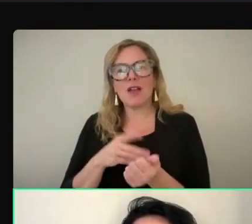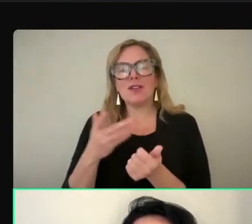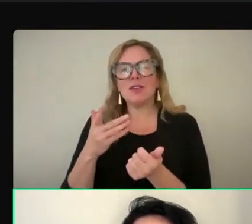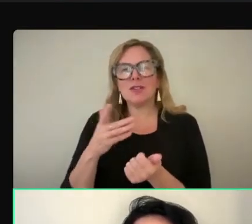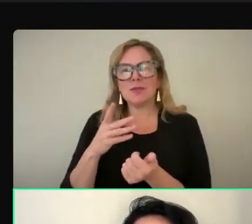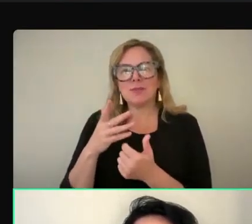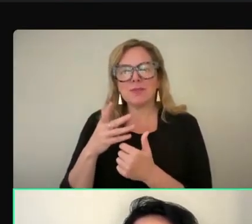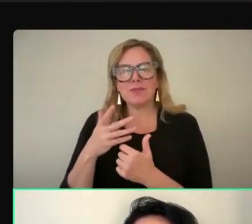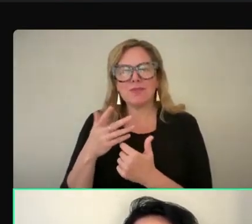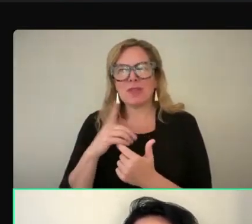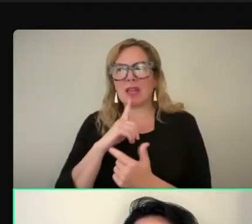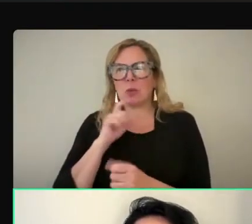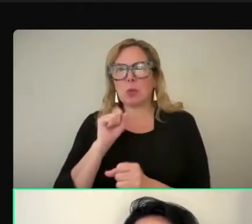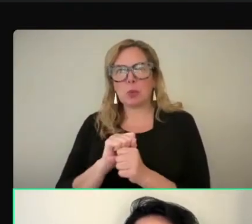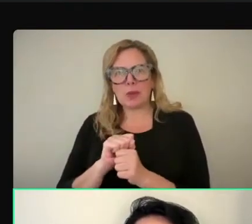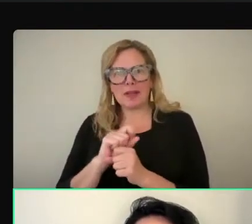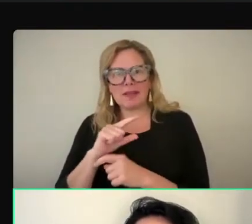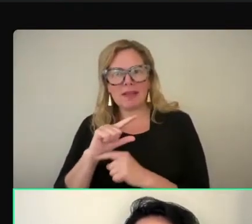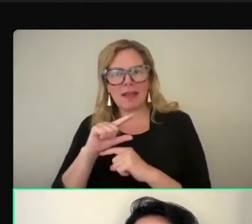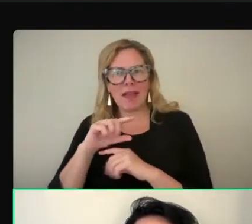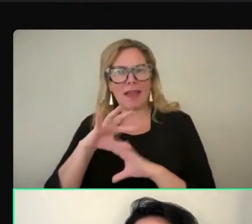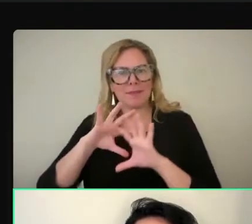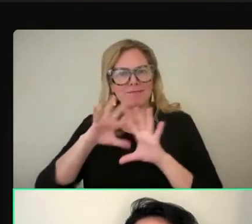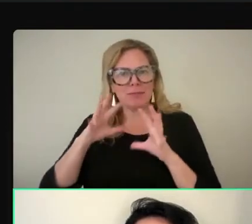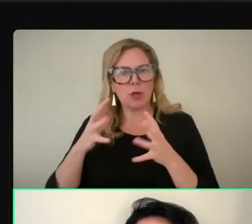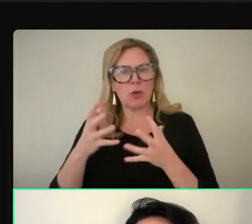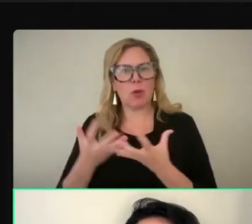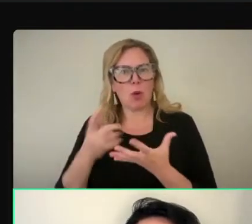on ethical issues surrounding healthcare and research for persons with disabilities,